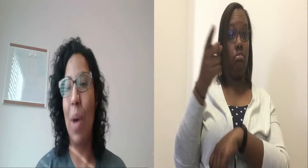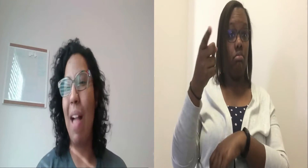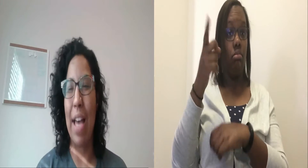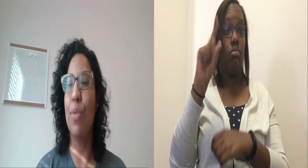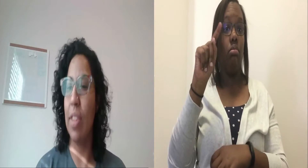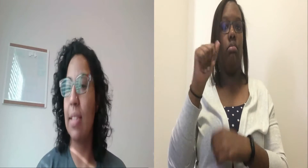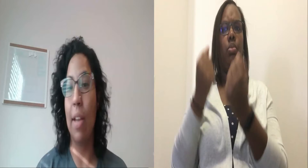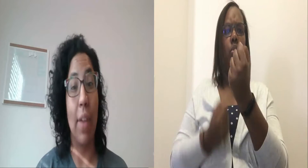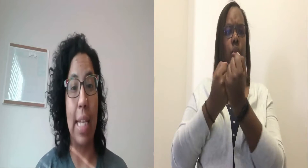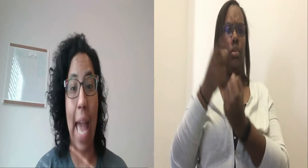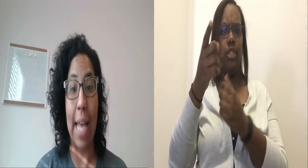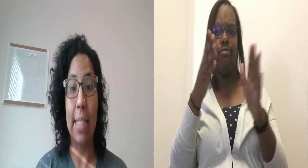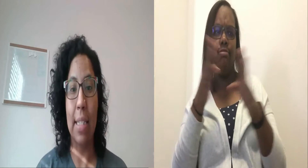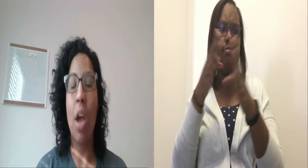as well as for things like funding asks